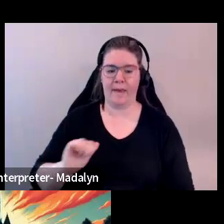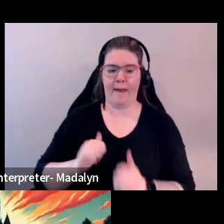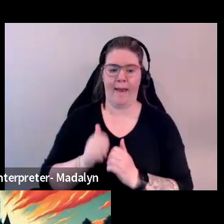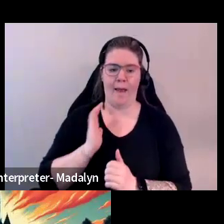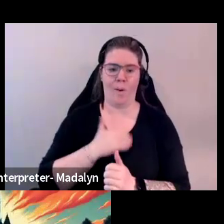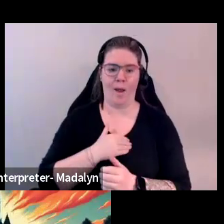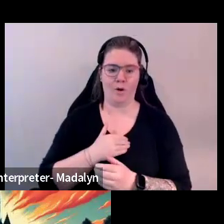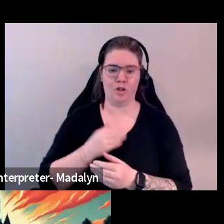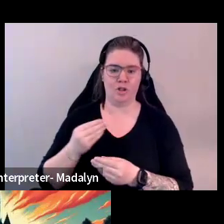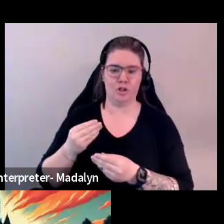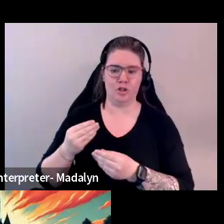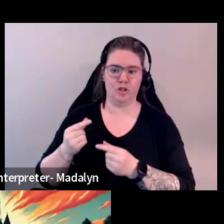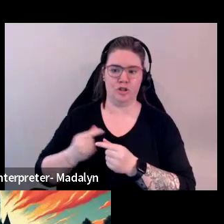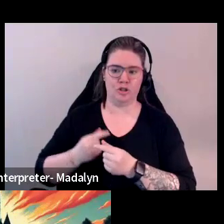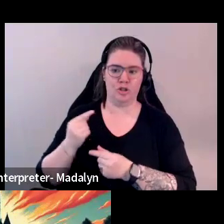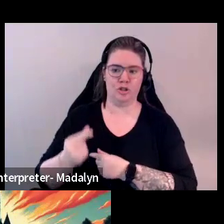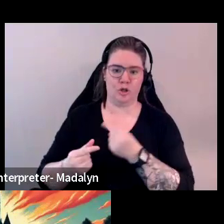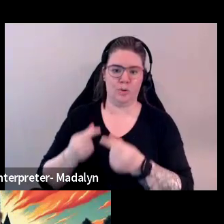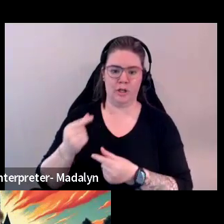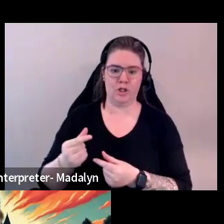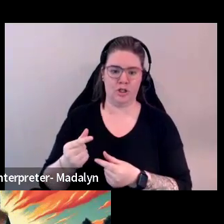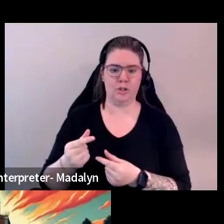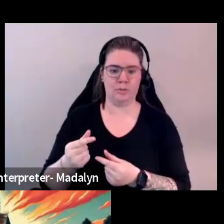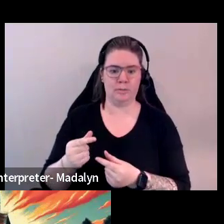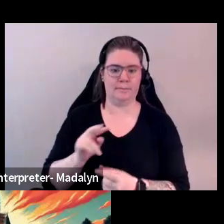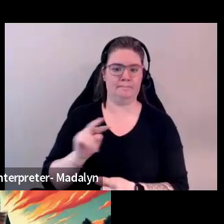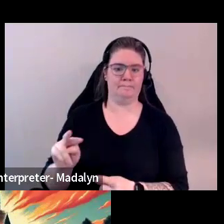Tom Olin: kind of, you know, do see things and had seen things.